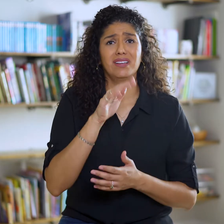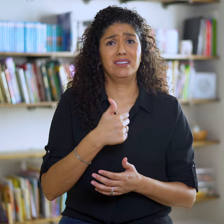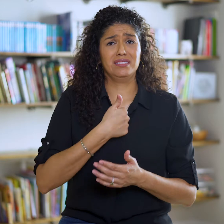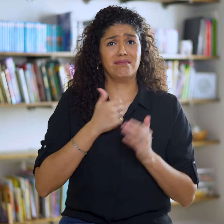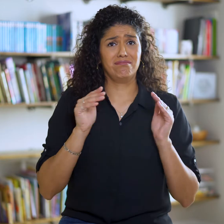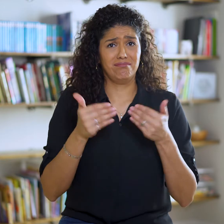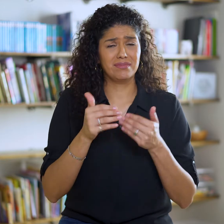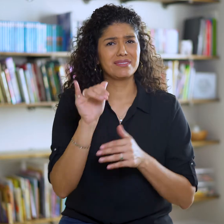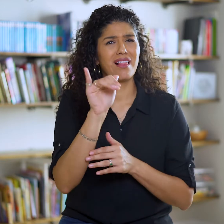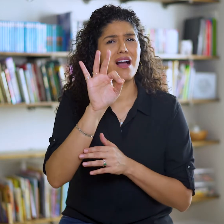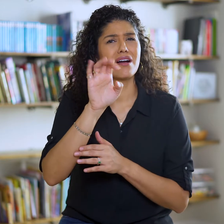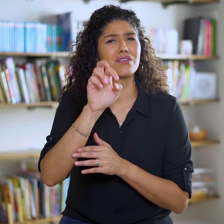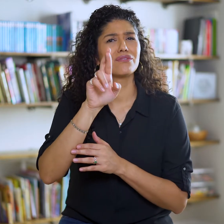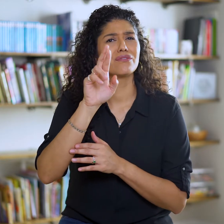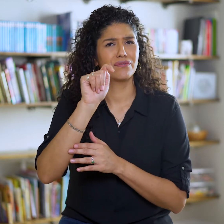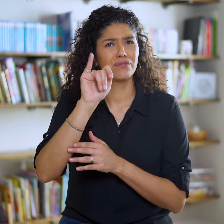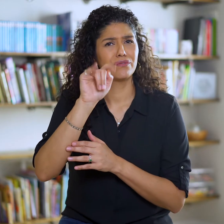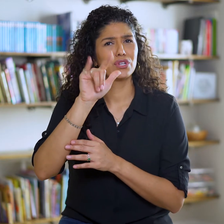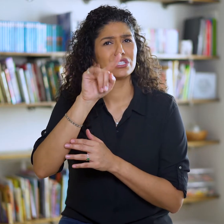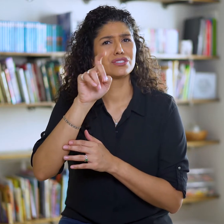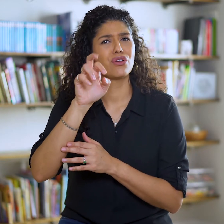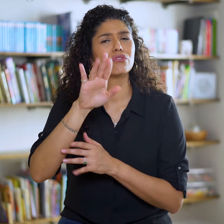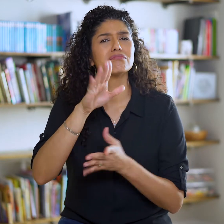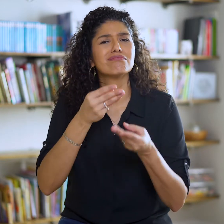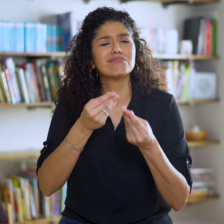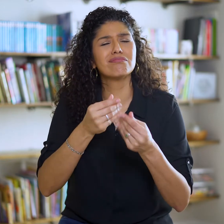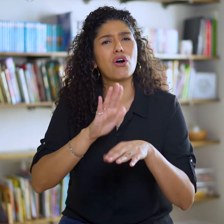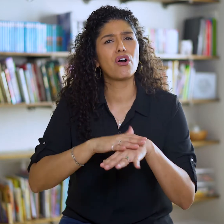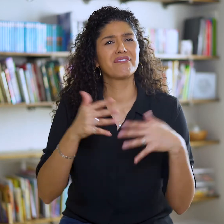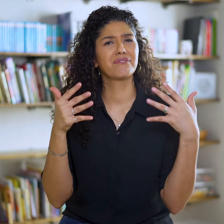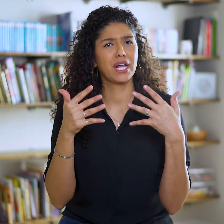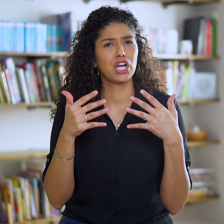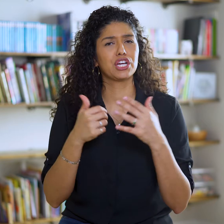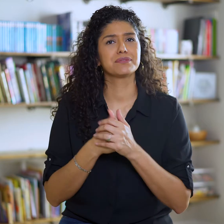Self-focus is like fertilizer on fear.